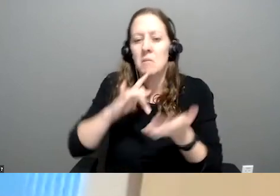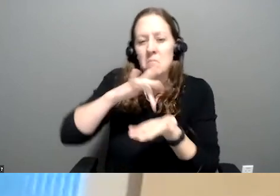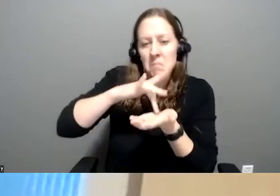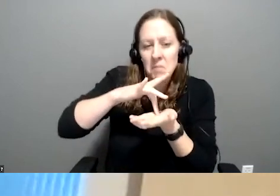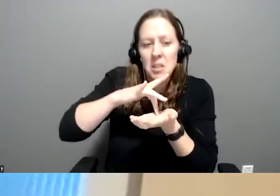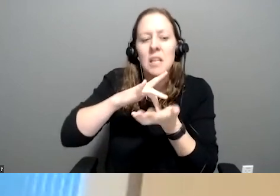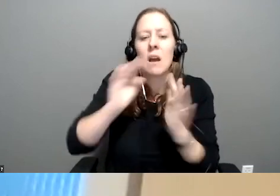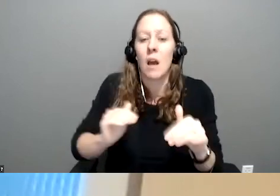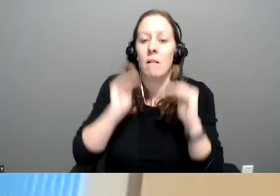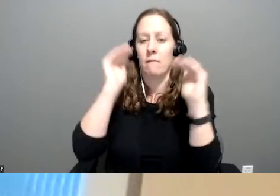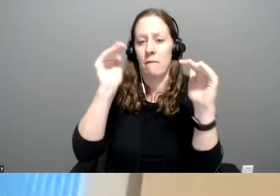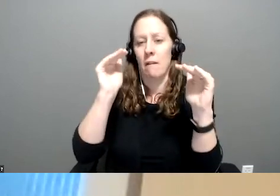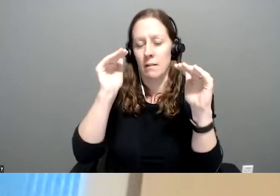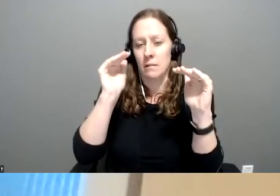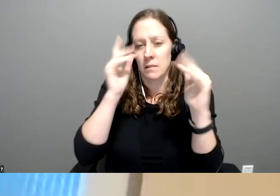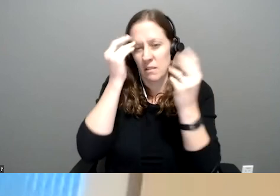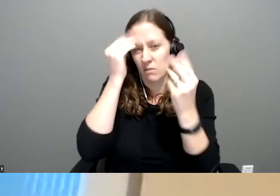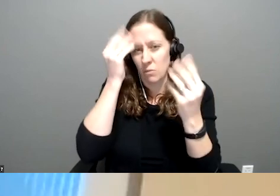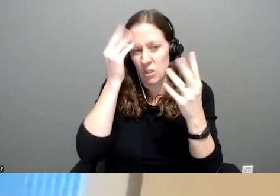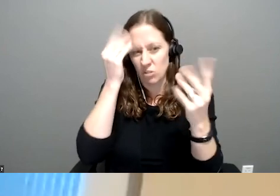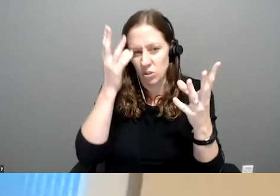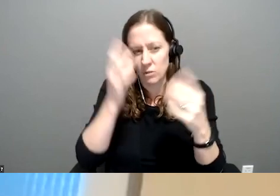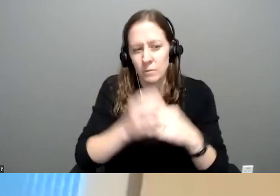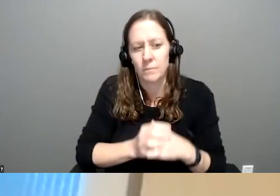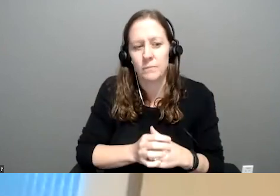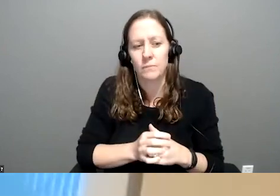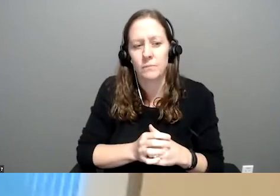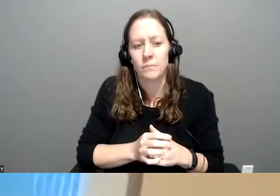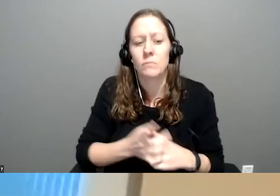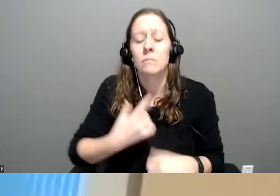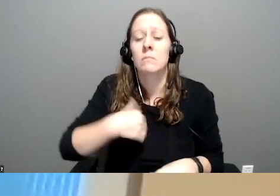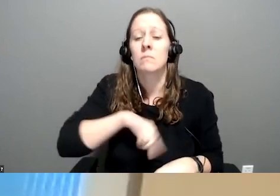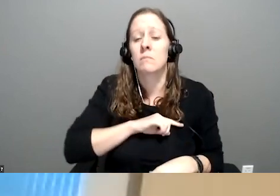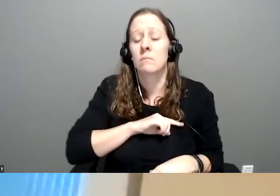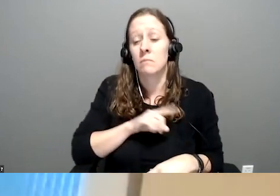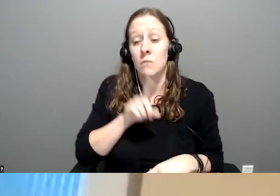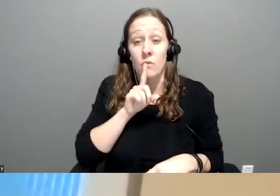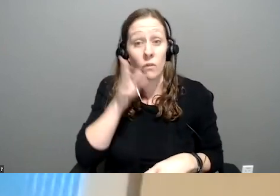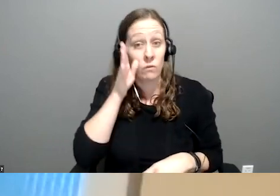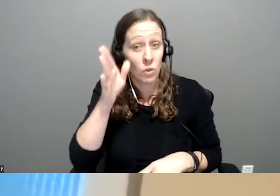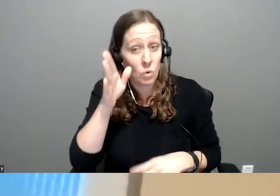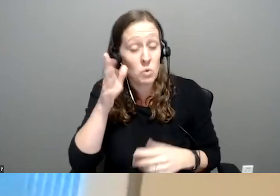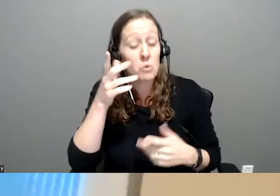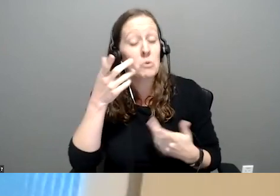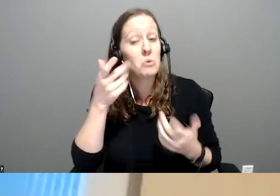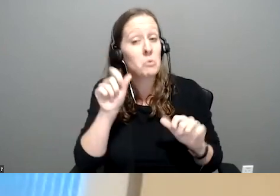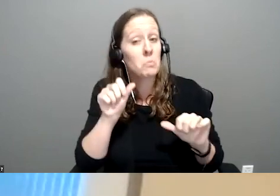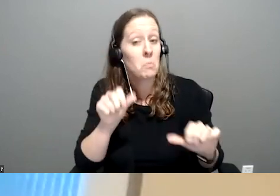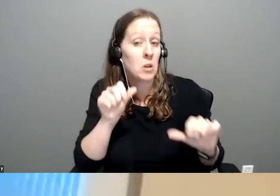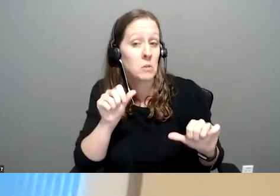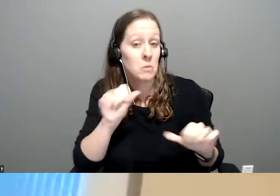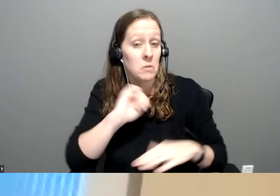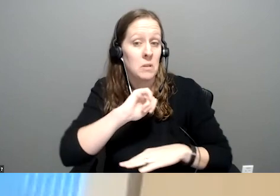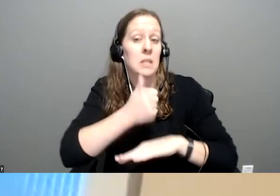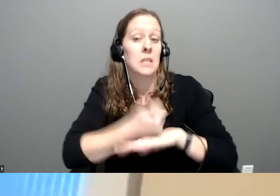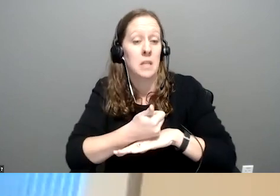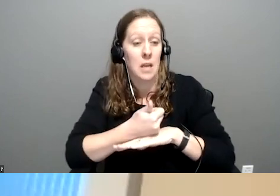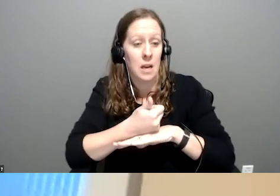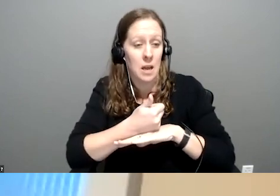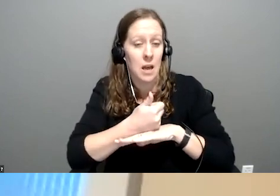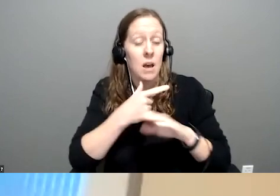content. We also looked at in the future looking at a fee-for-service model. And in conclusion,